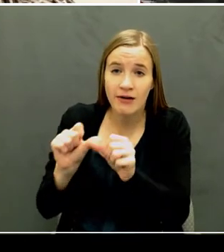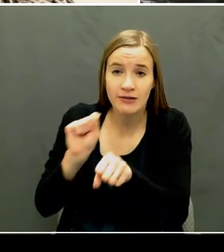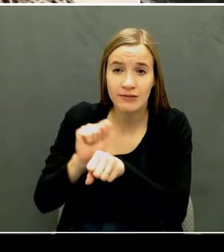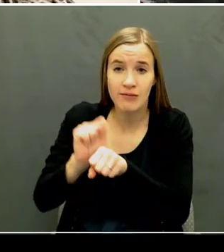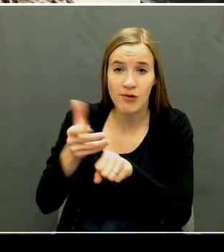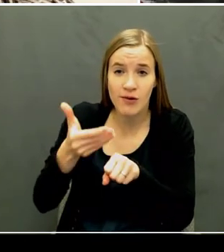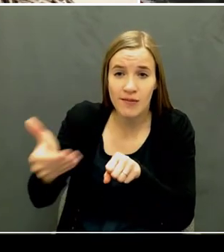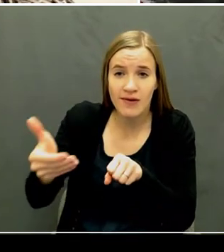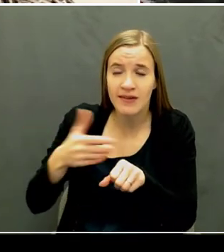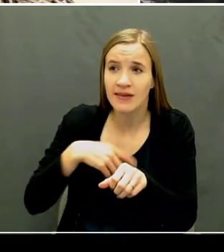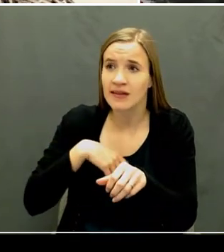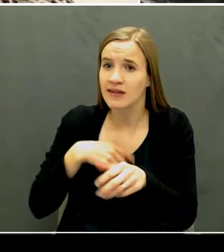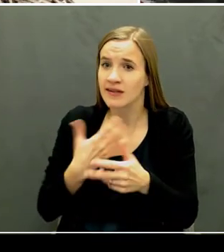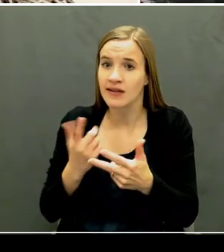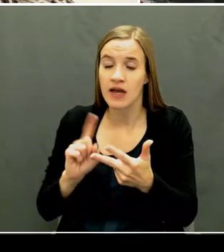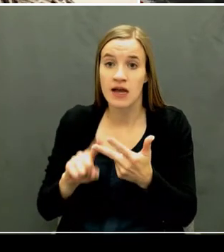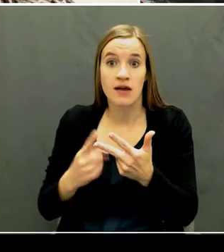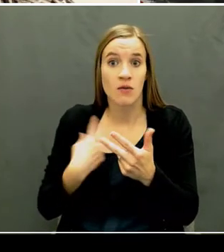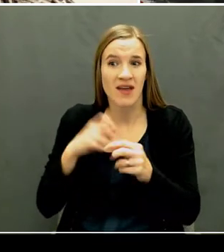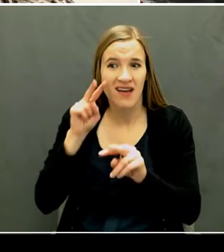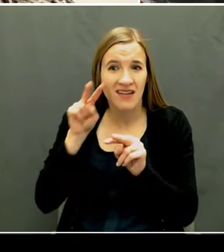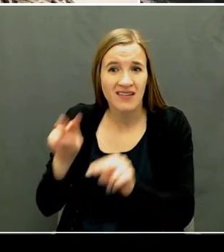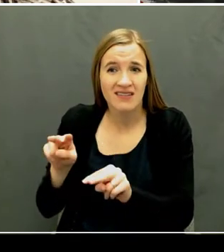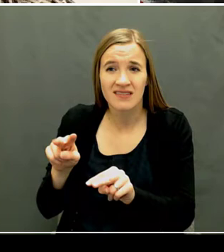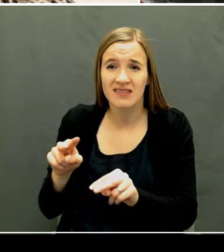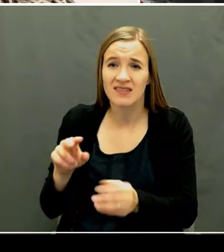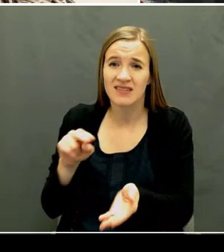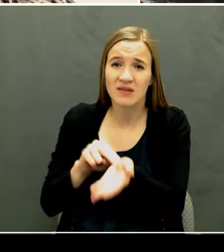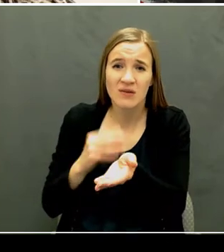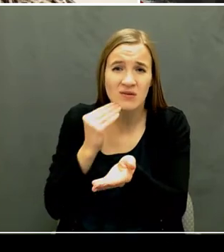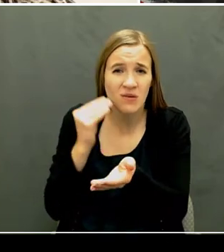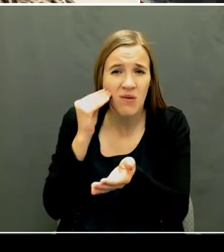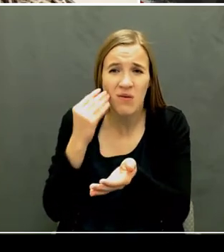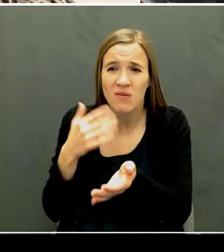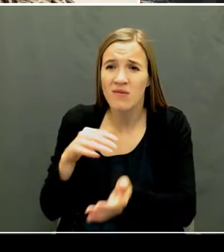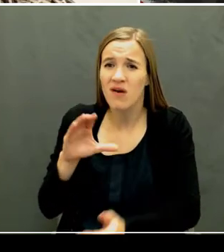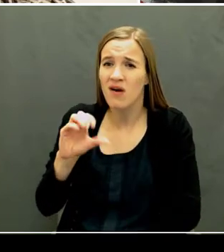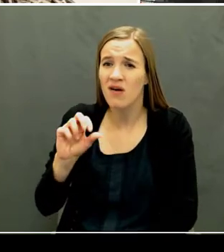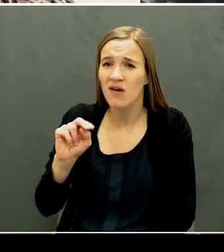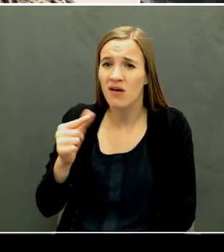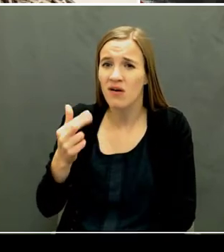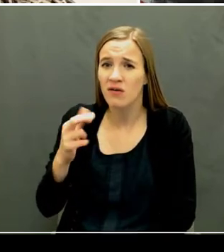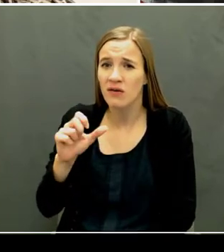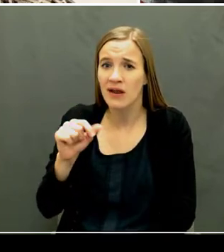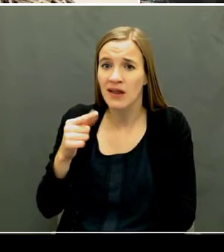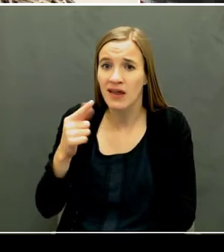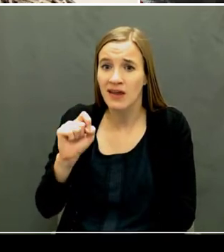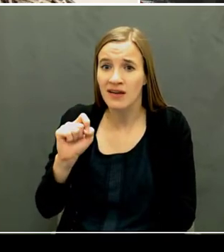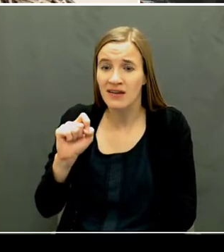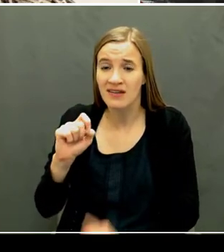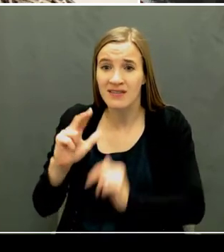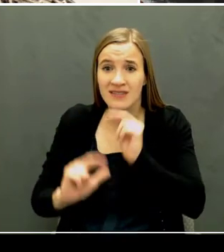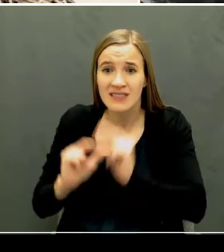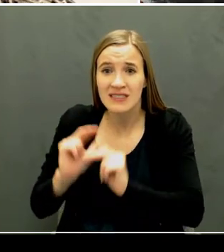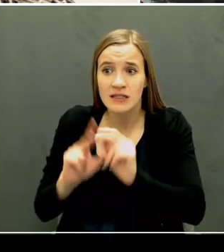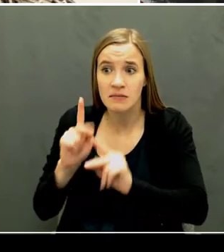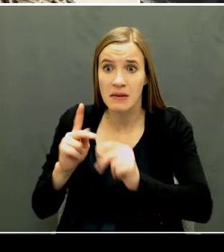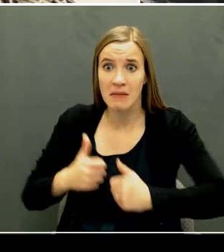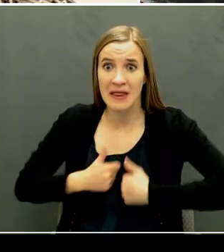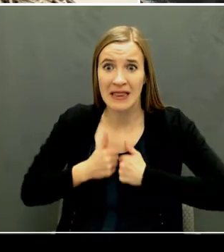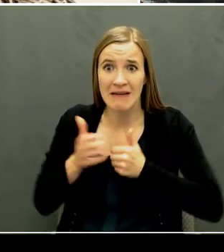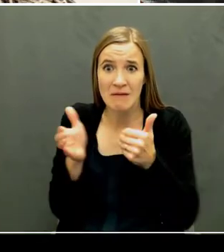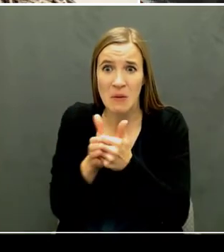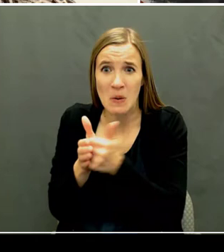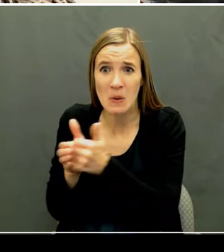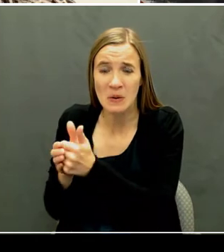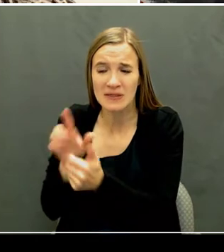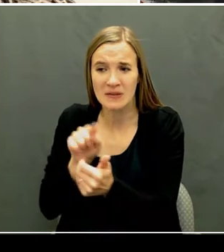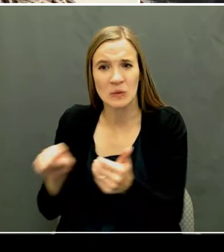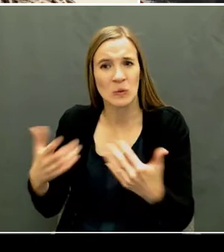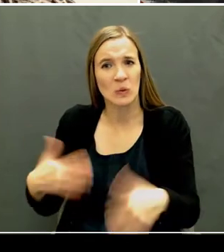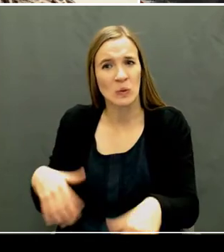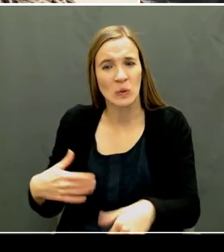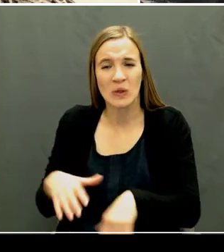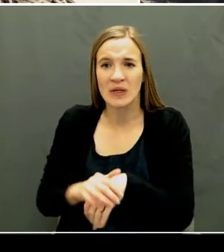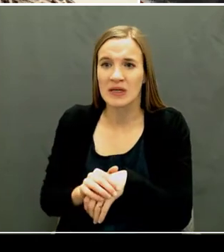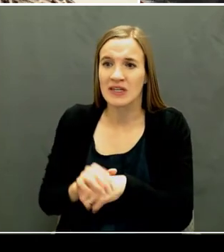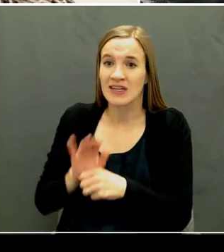facilities where people have significant infection rate, death rate. Because we continue to force